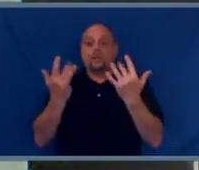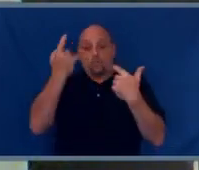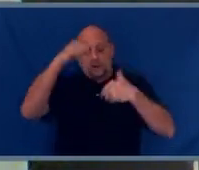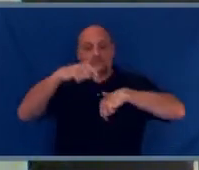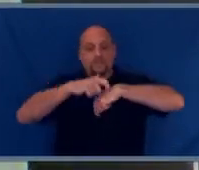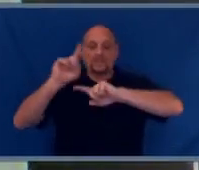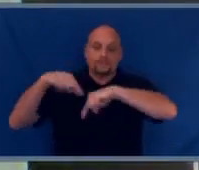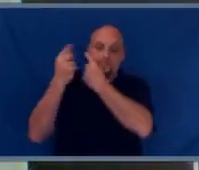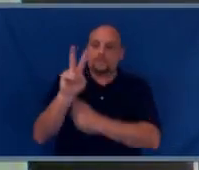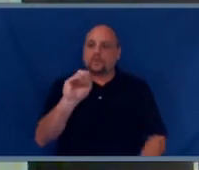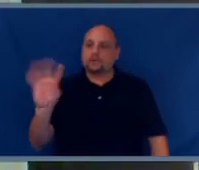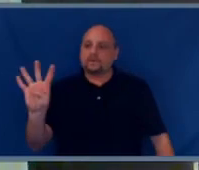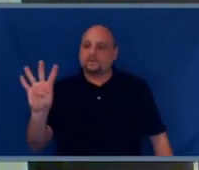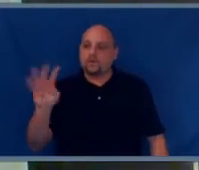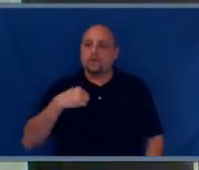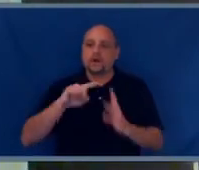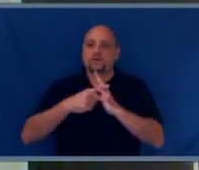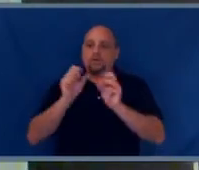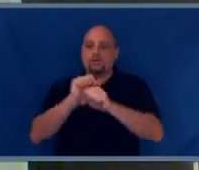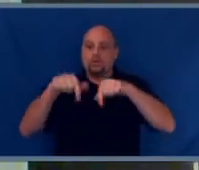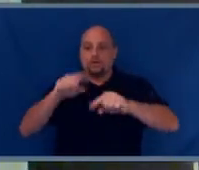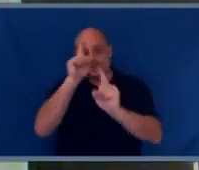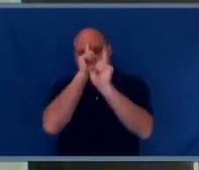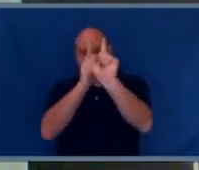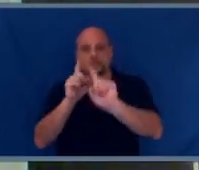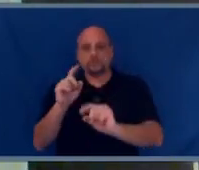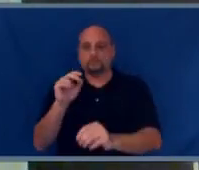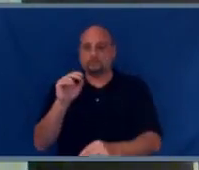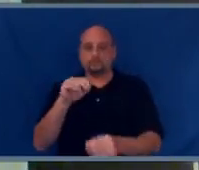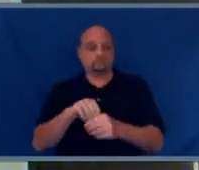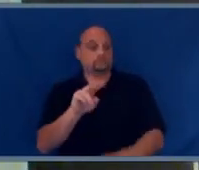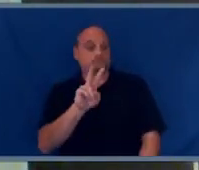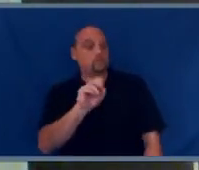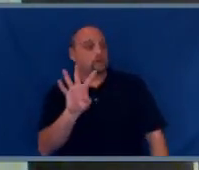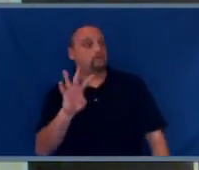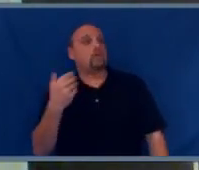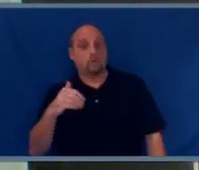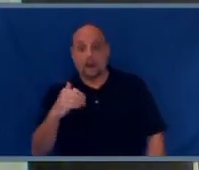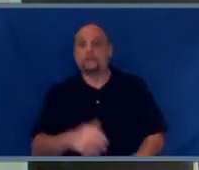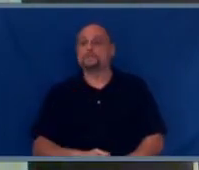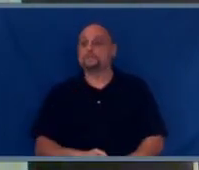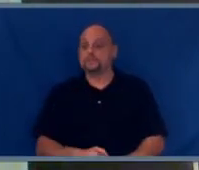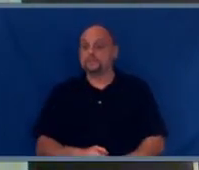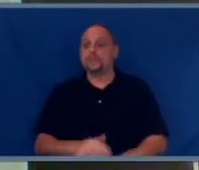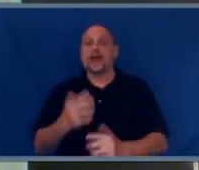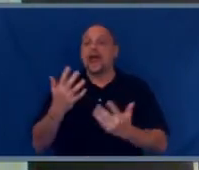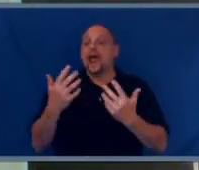I STARTED WORKING ON IT IN 2004.